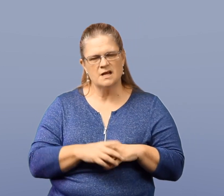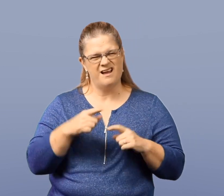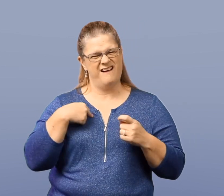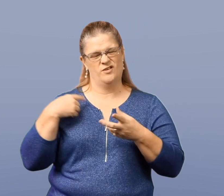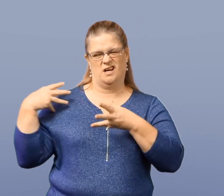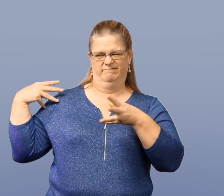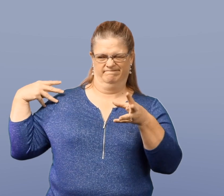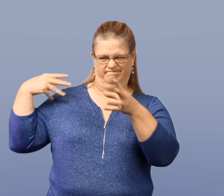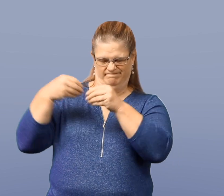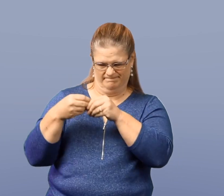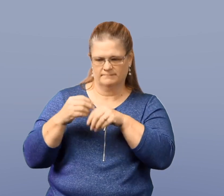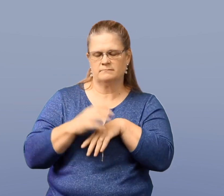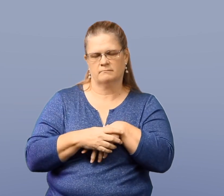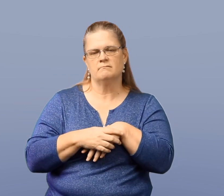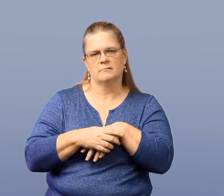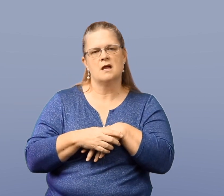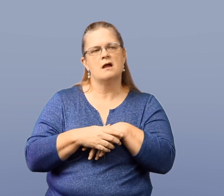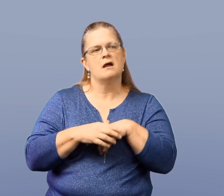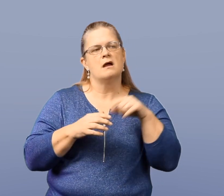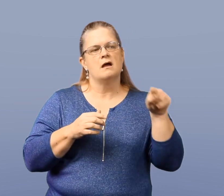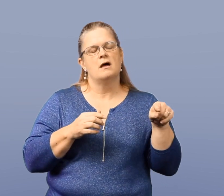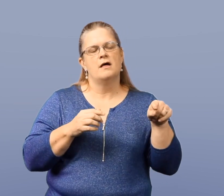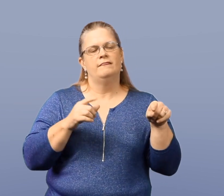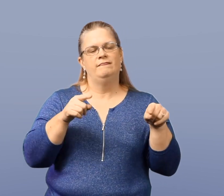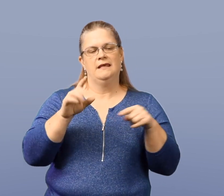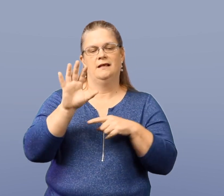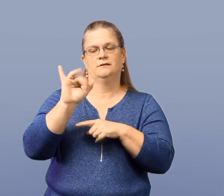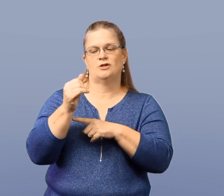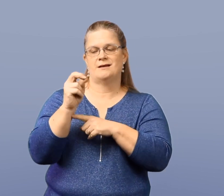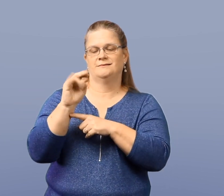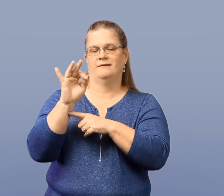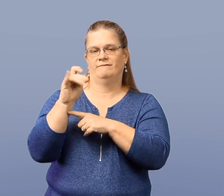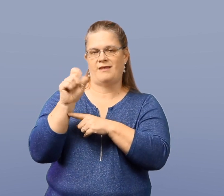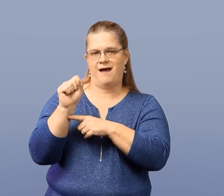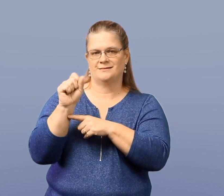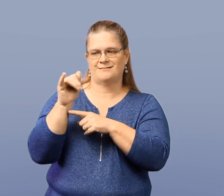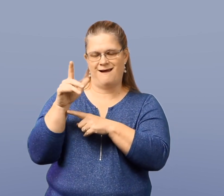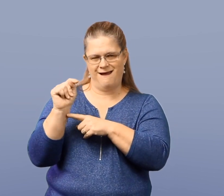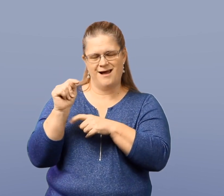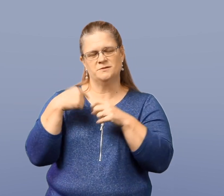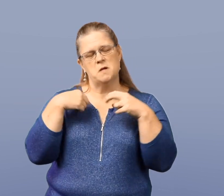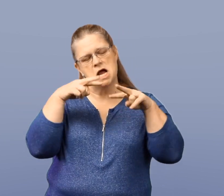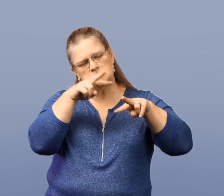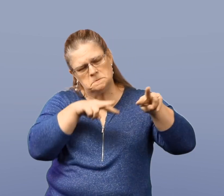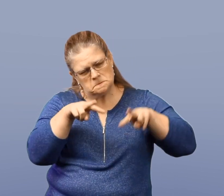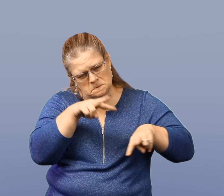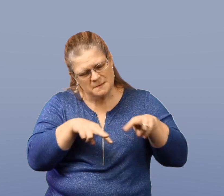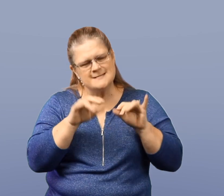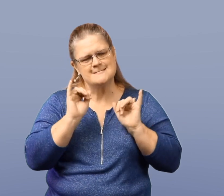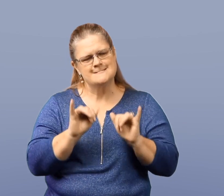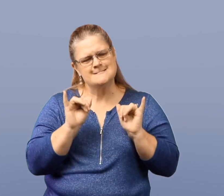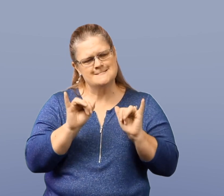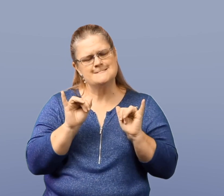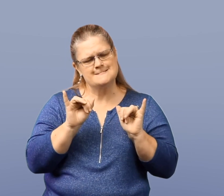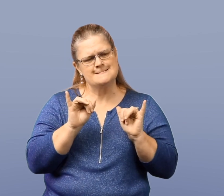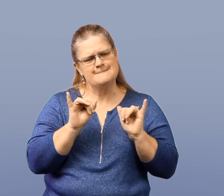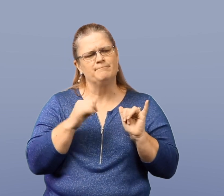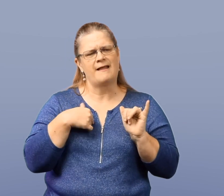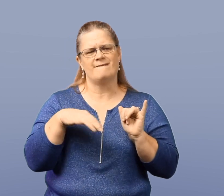Now when taking into account the aforementioned definitions and the Jason Flatt Act,